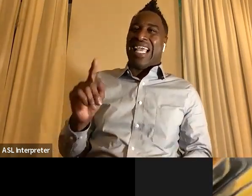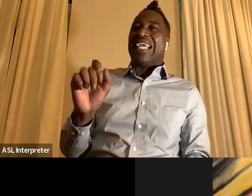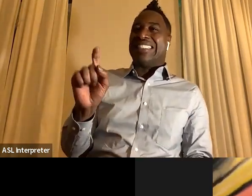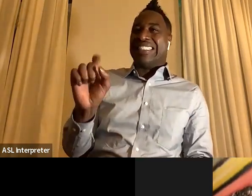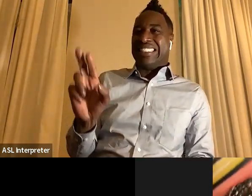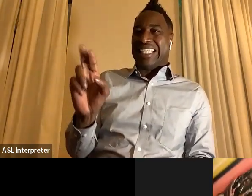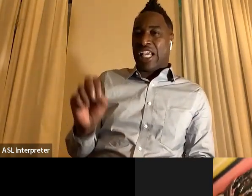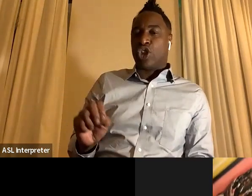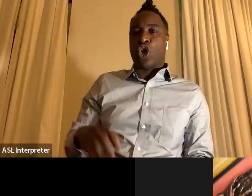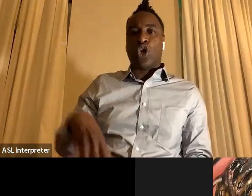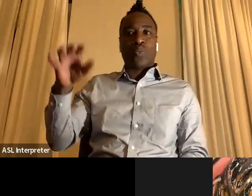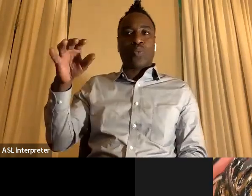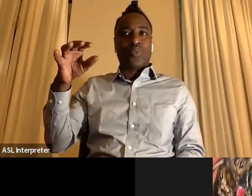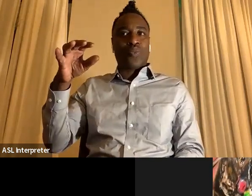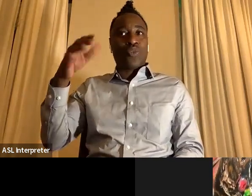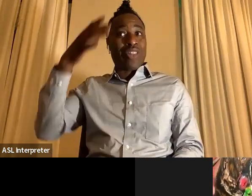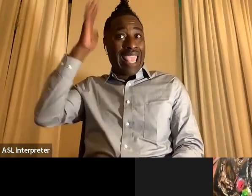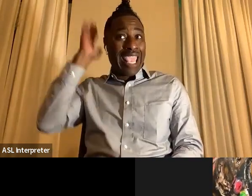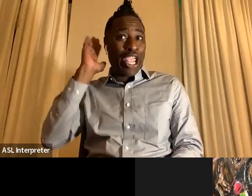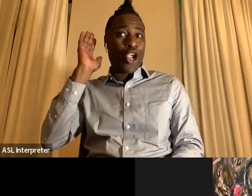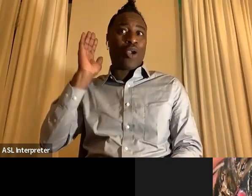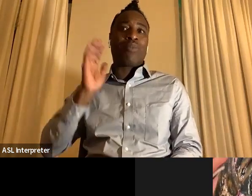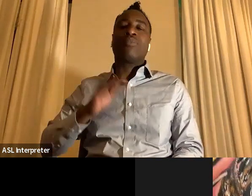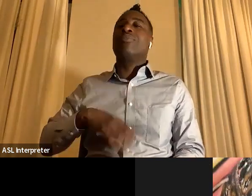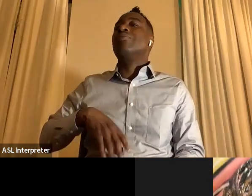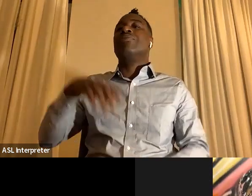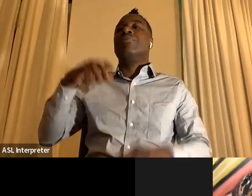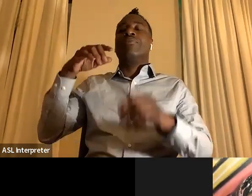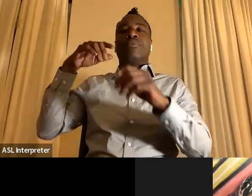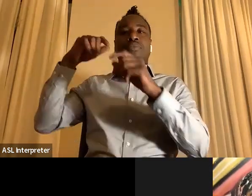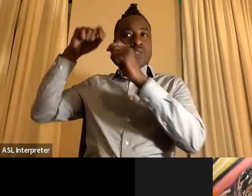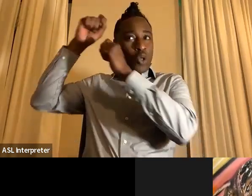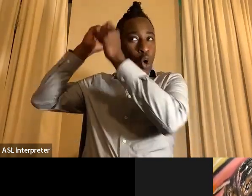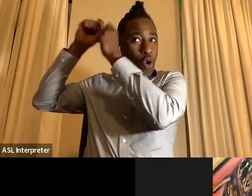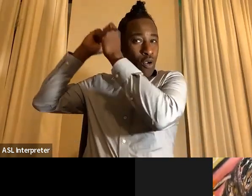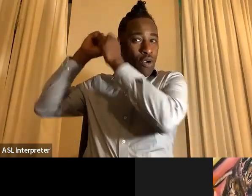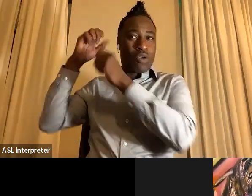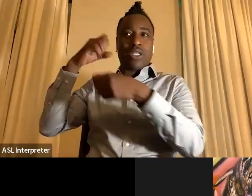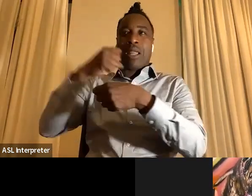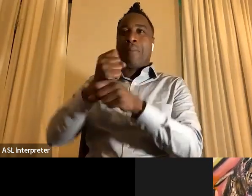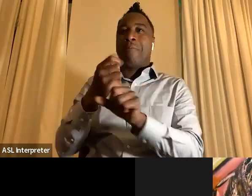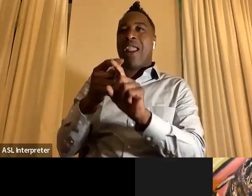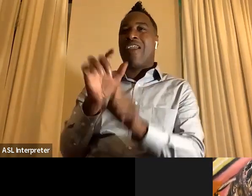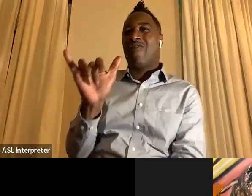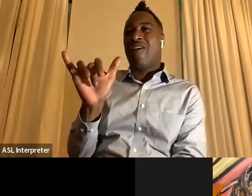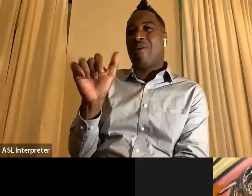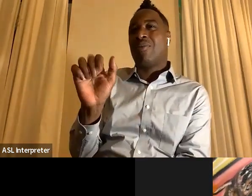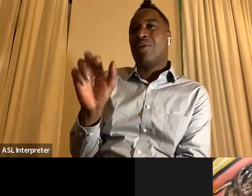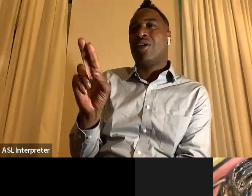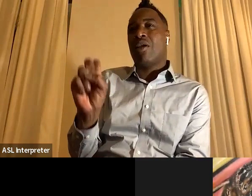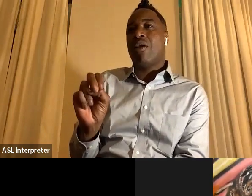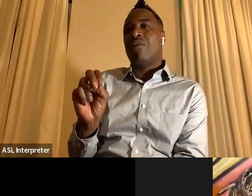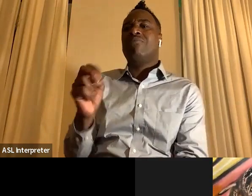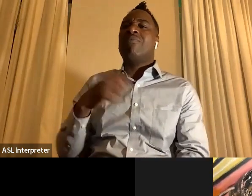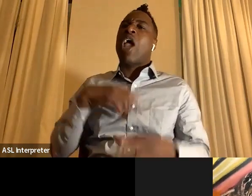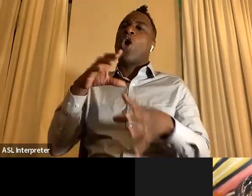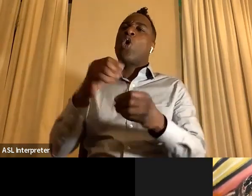Like her cornrows are made from yarn, and I kind of just included some other things that reminds me of my family, like the seasonings